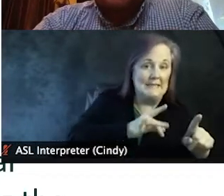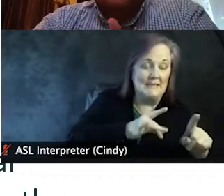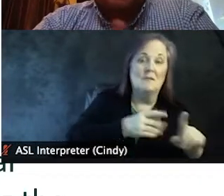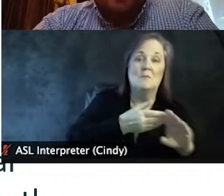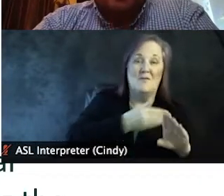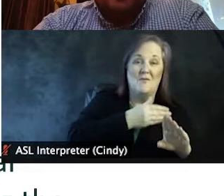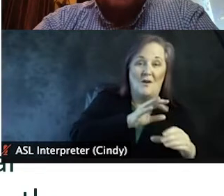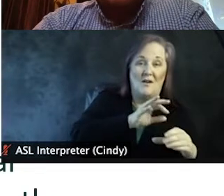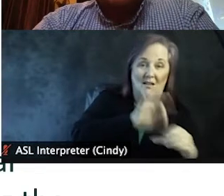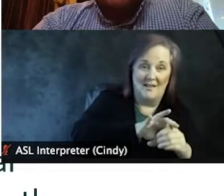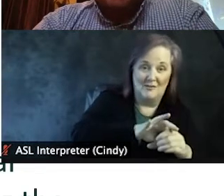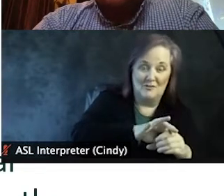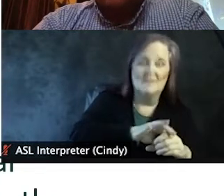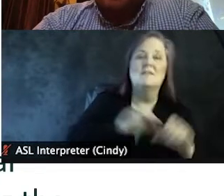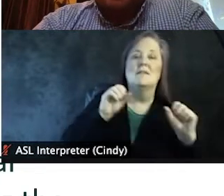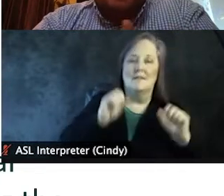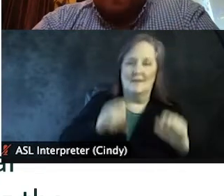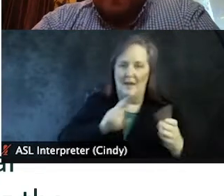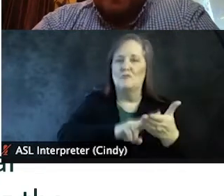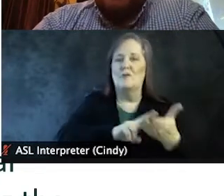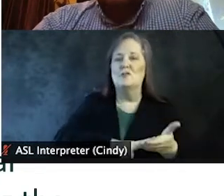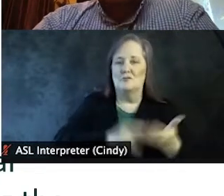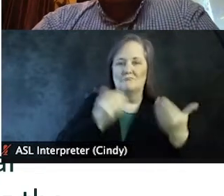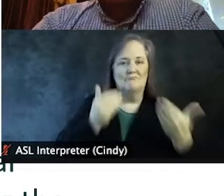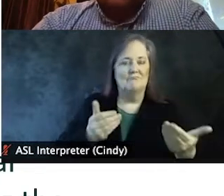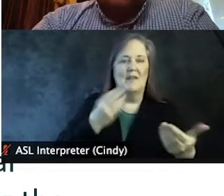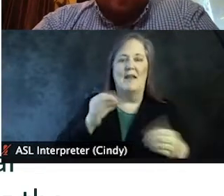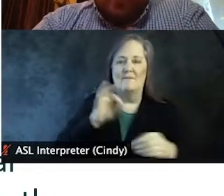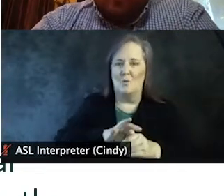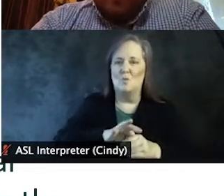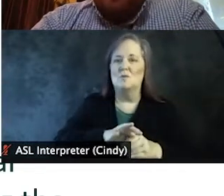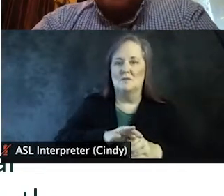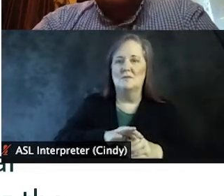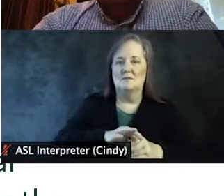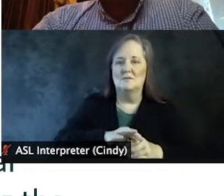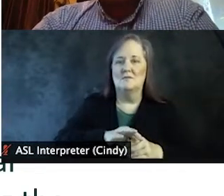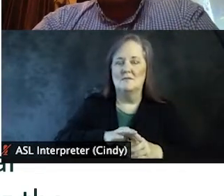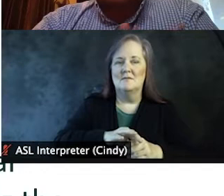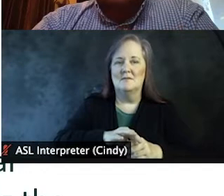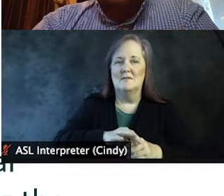Under this measure, when they become 17, they would then become automatically eligible to vote